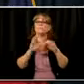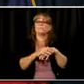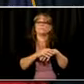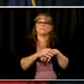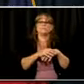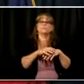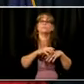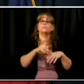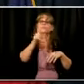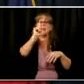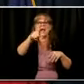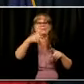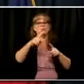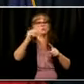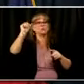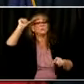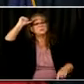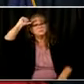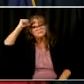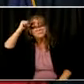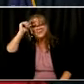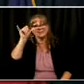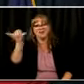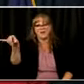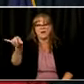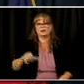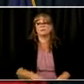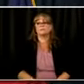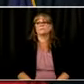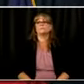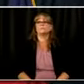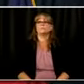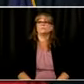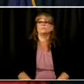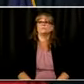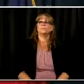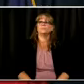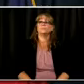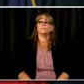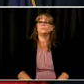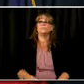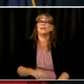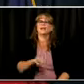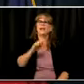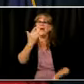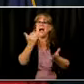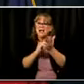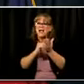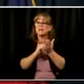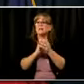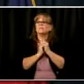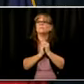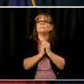making today um the takeaways are that that this affects you right i mean it doesn't matter your